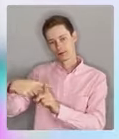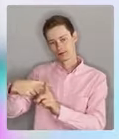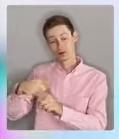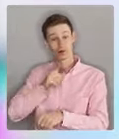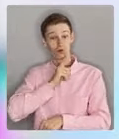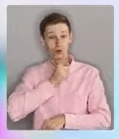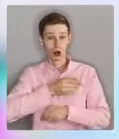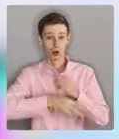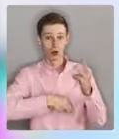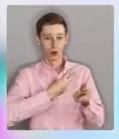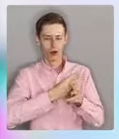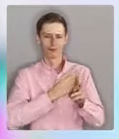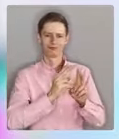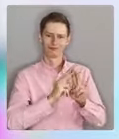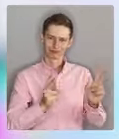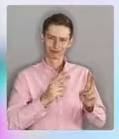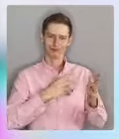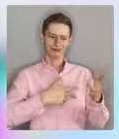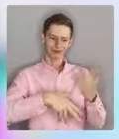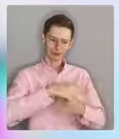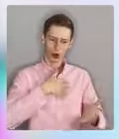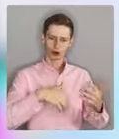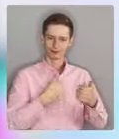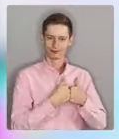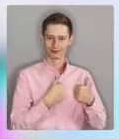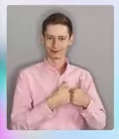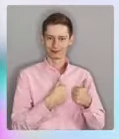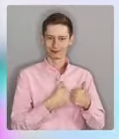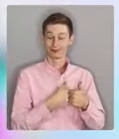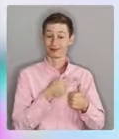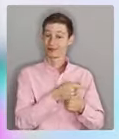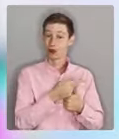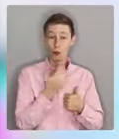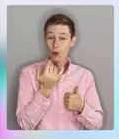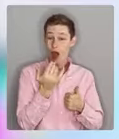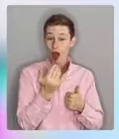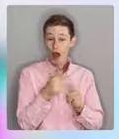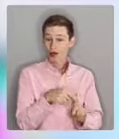In real life, golf is a very social game. A big part of the magic of golf is sharing the experience with friends,